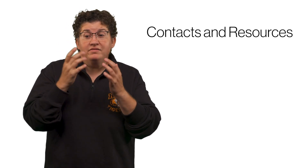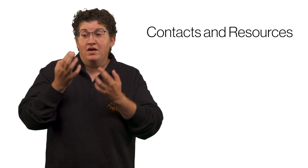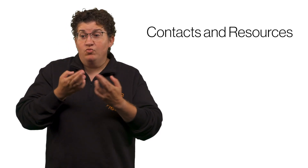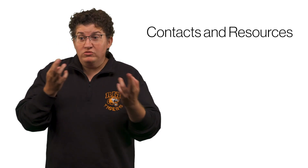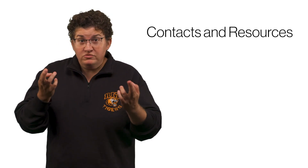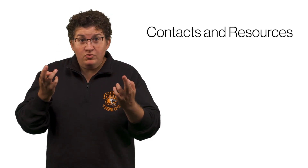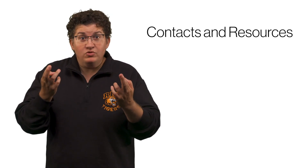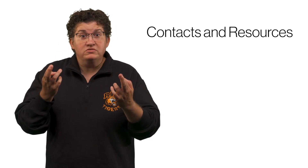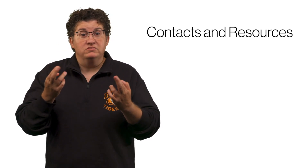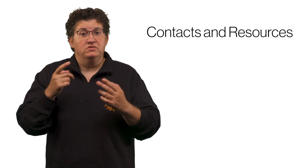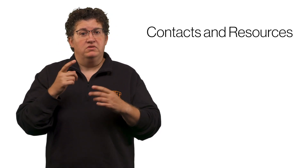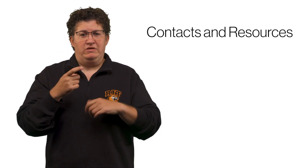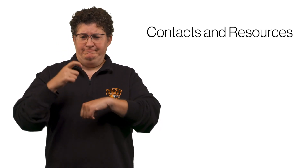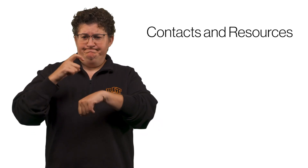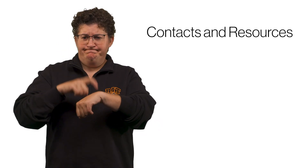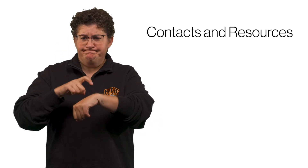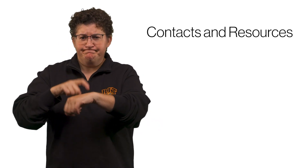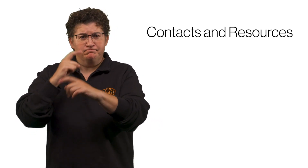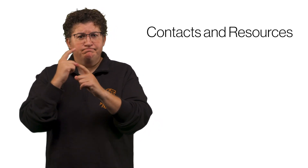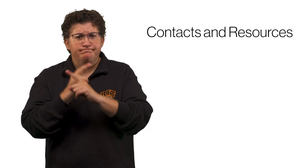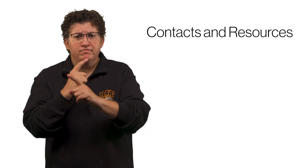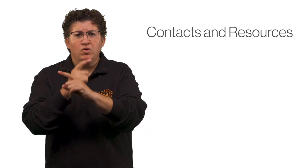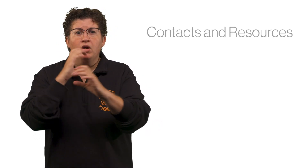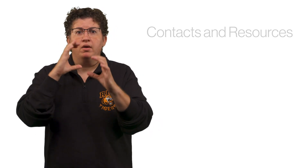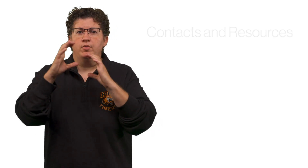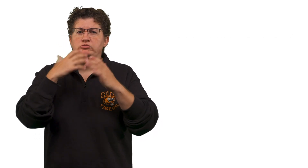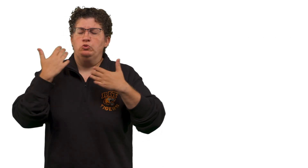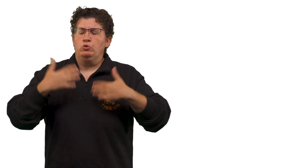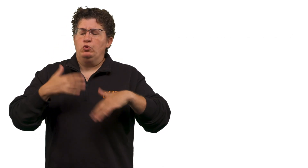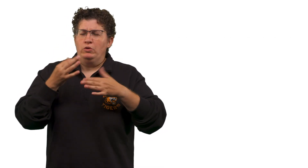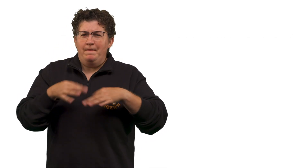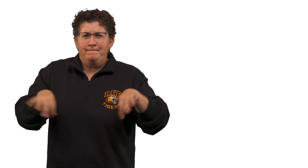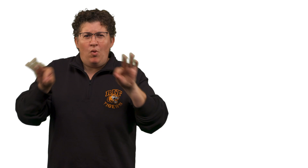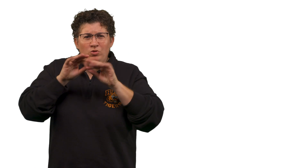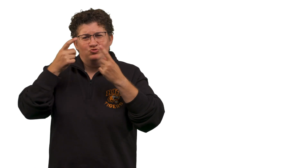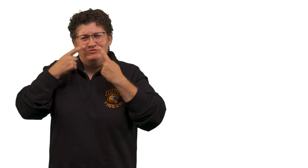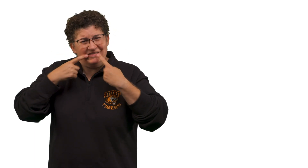Contacts and Resources Timely and accurate communication is central